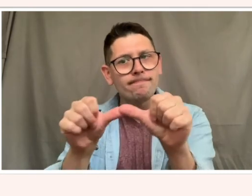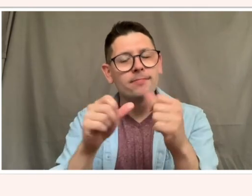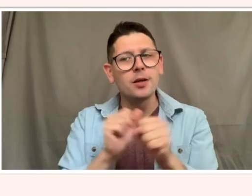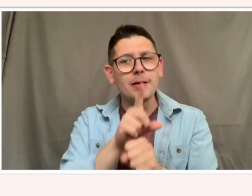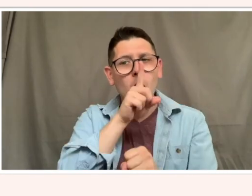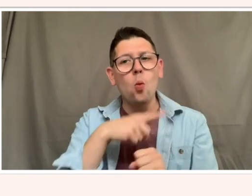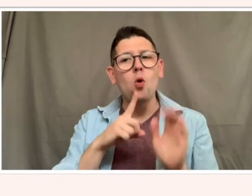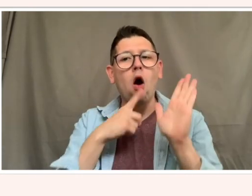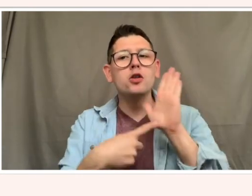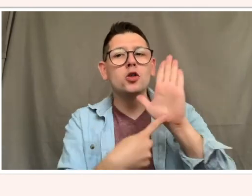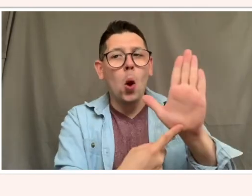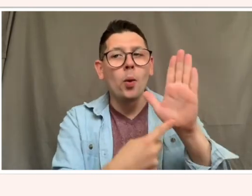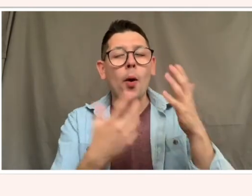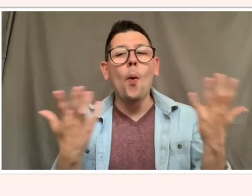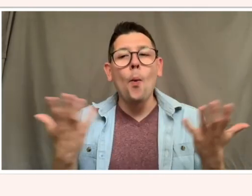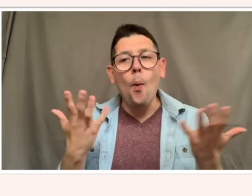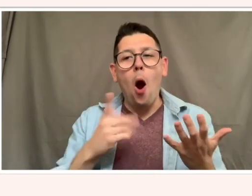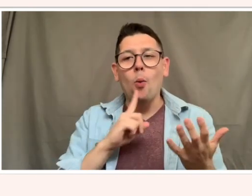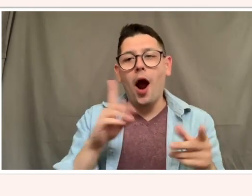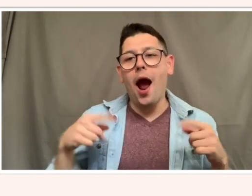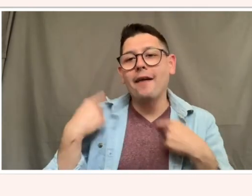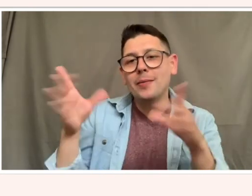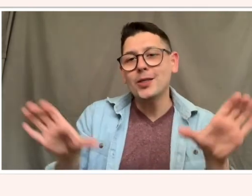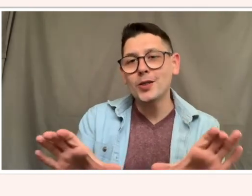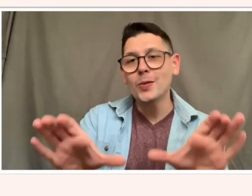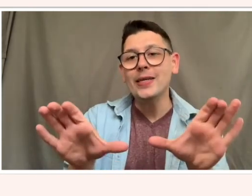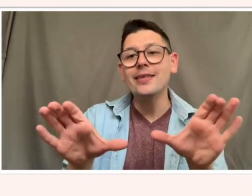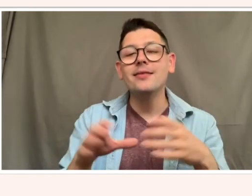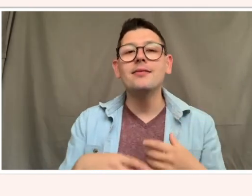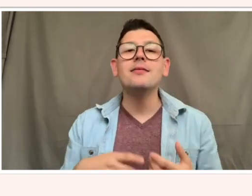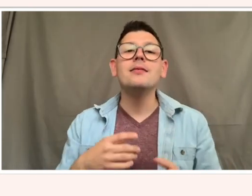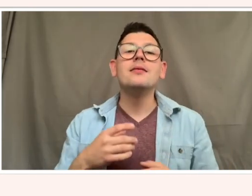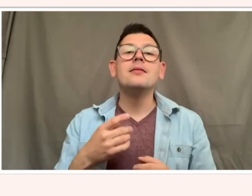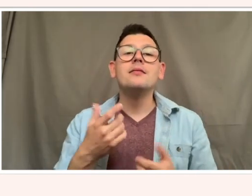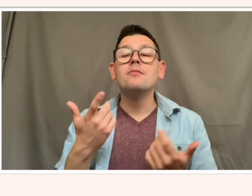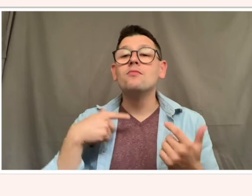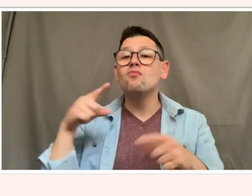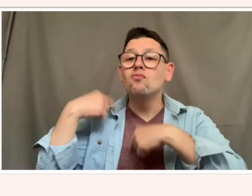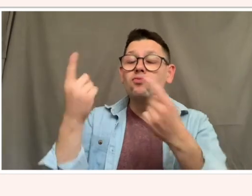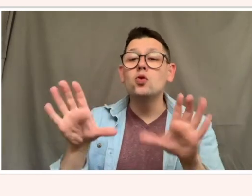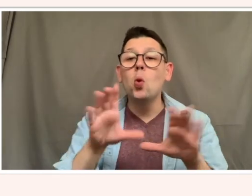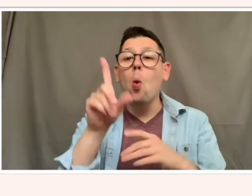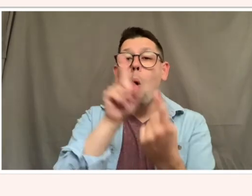We need to keep up with them, and we need to show what we've been doing to try to meet those goals.